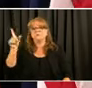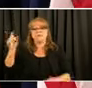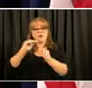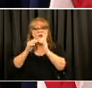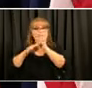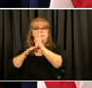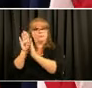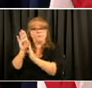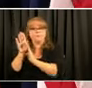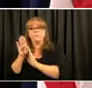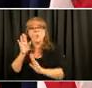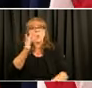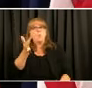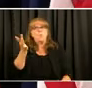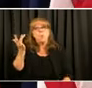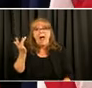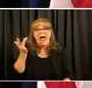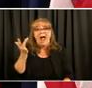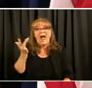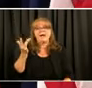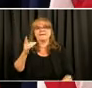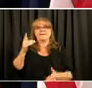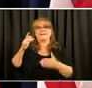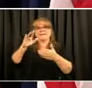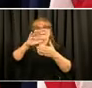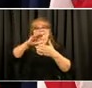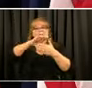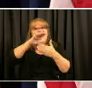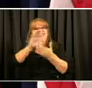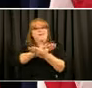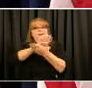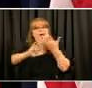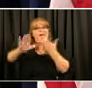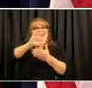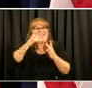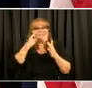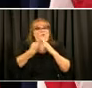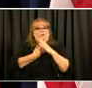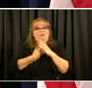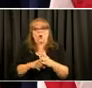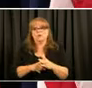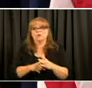need to dedicate ourselves to the best known and effective prevention methods wearing mass